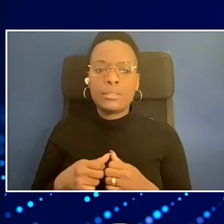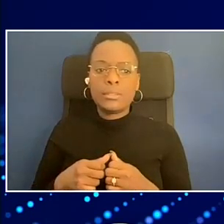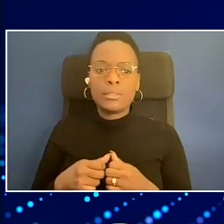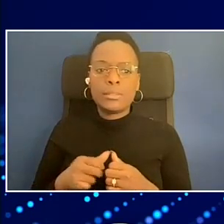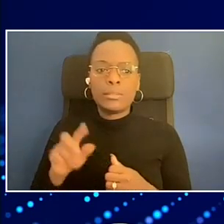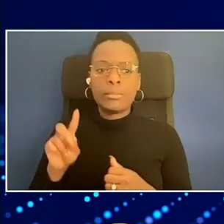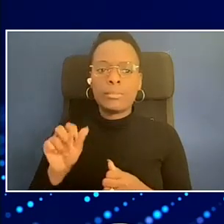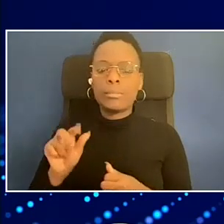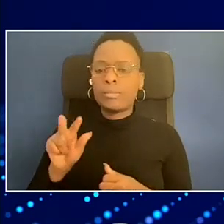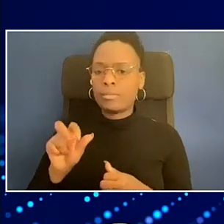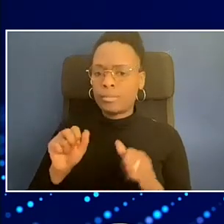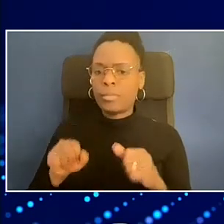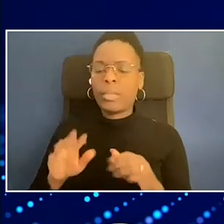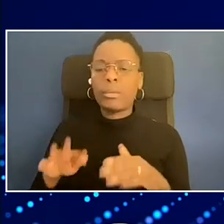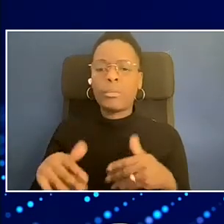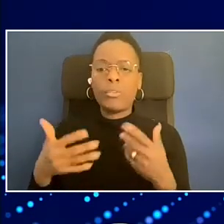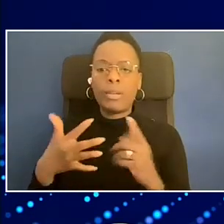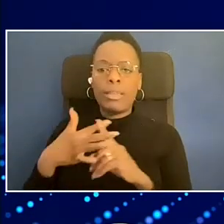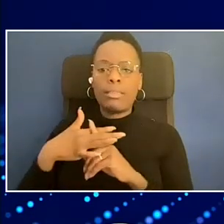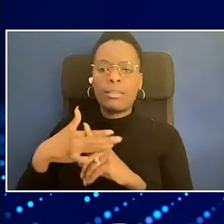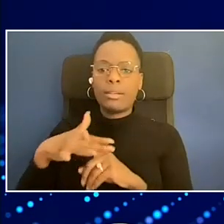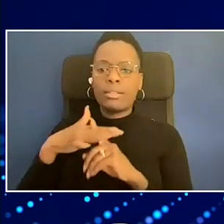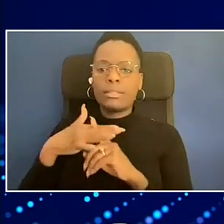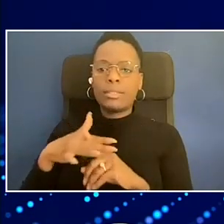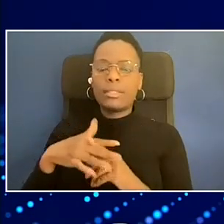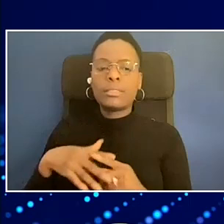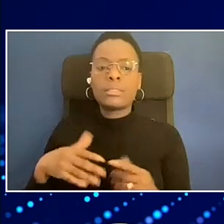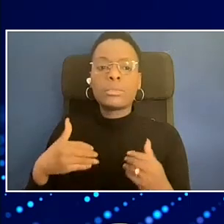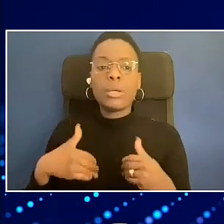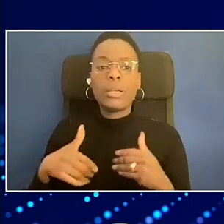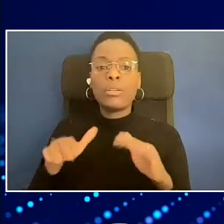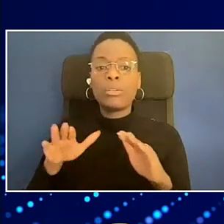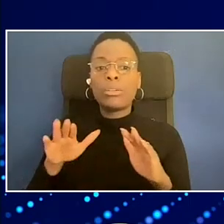this one. We had a great comment last time